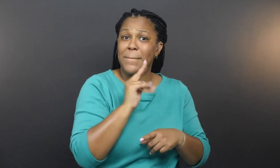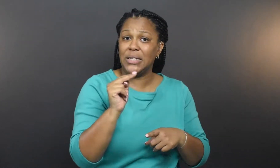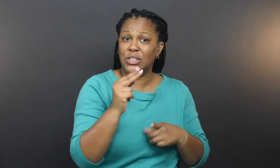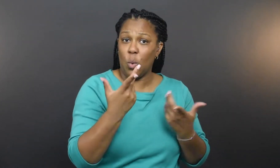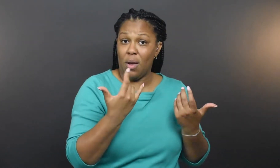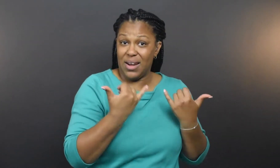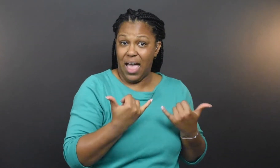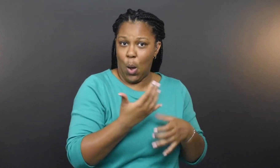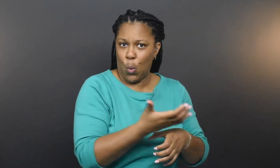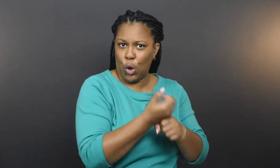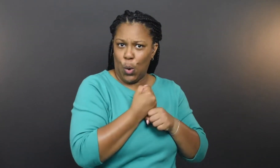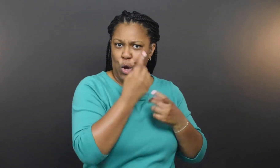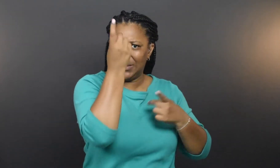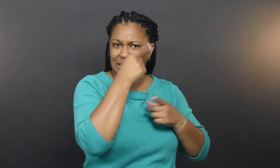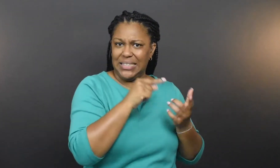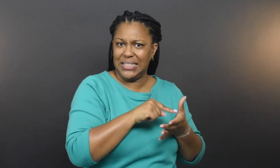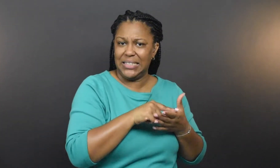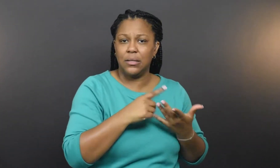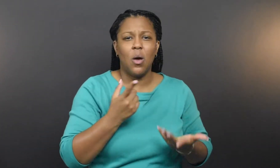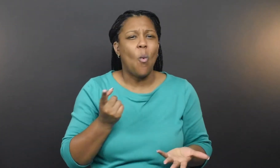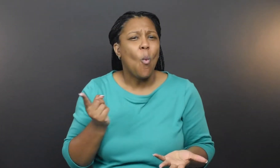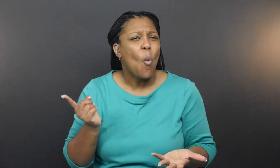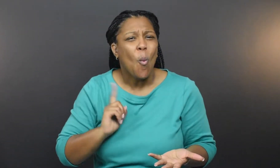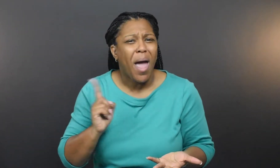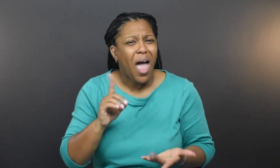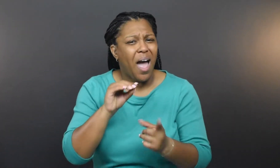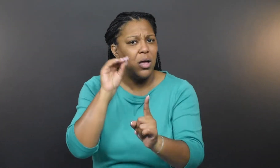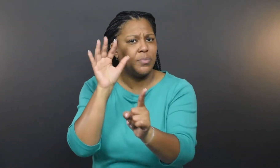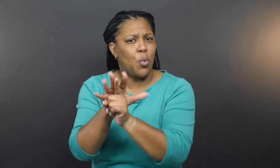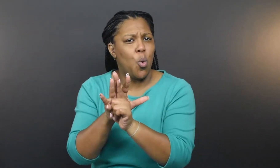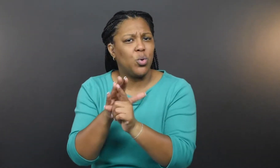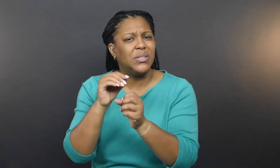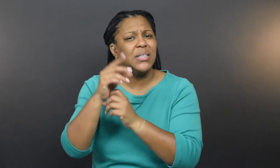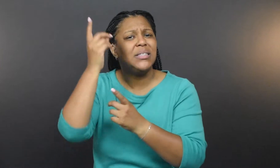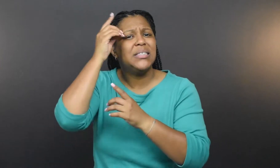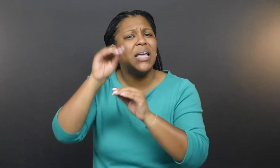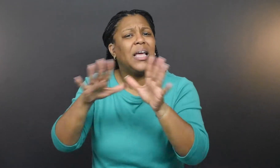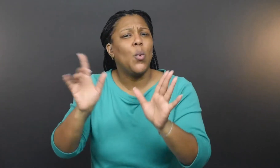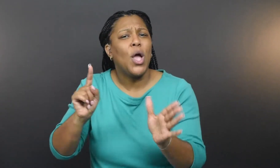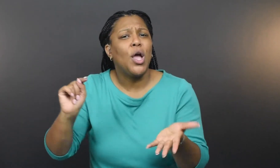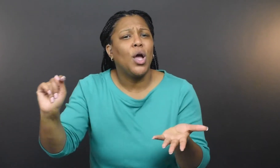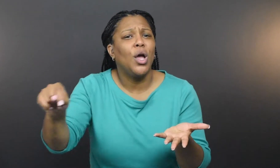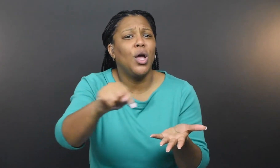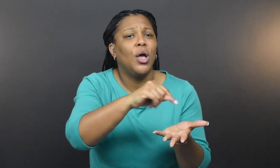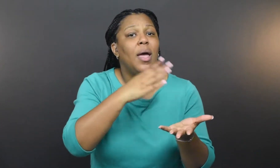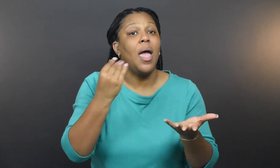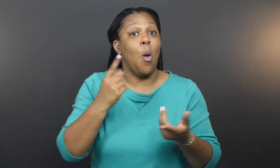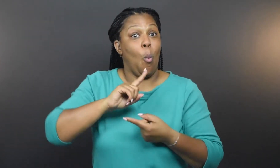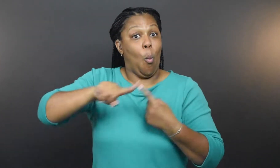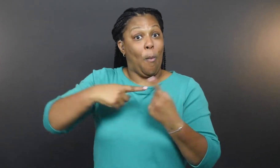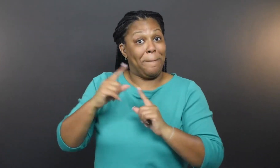where they are exposed to the disease agents, and when people are at greatest risk of becoming